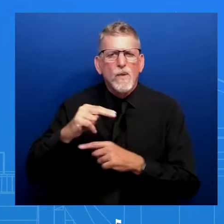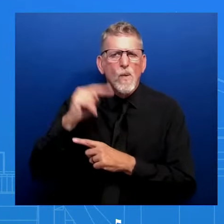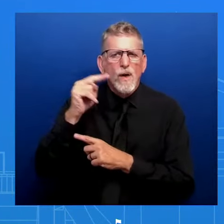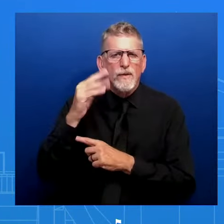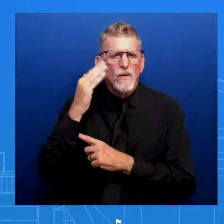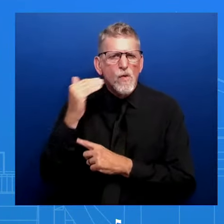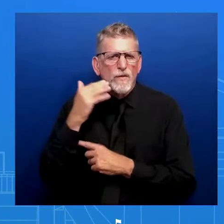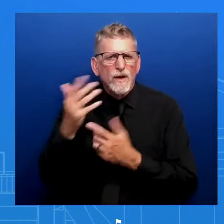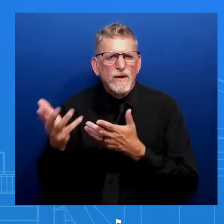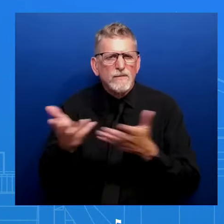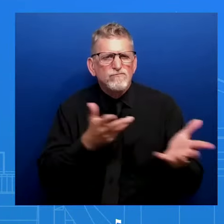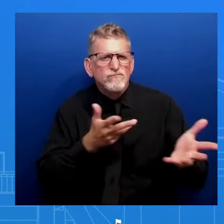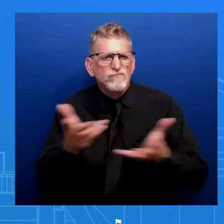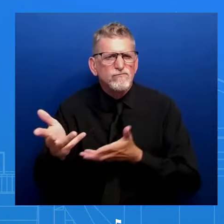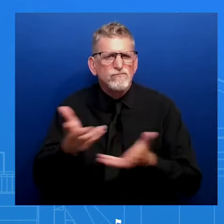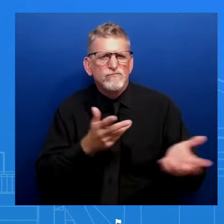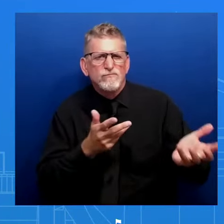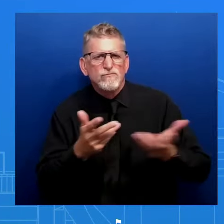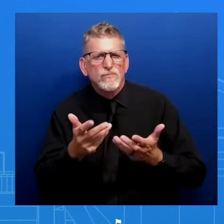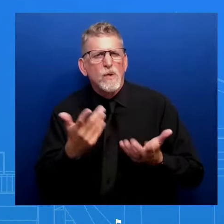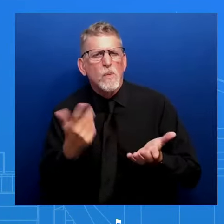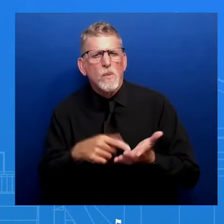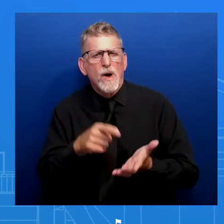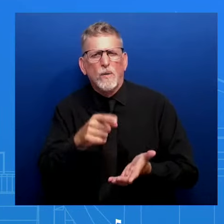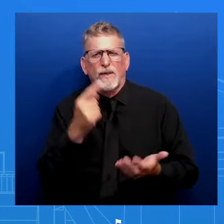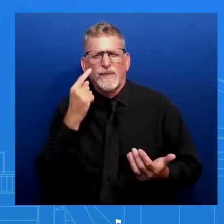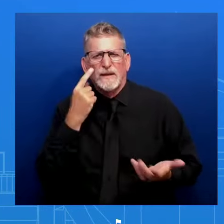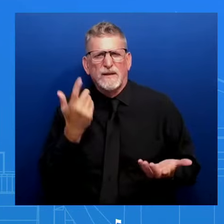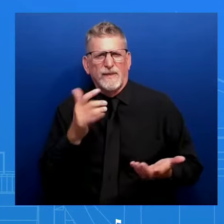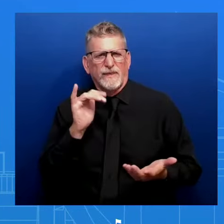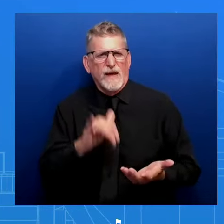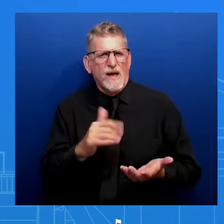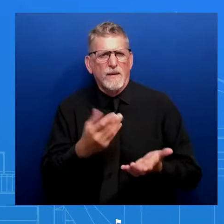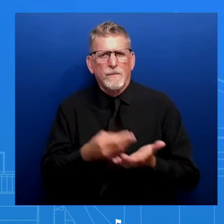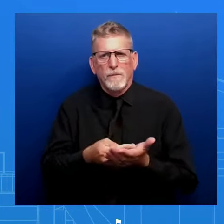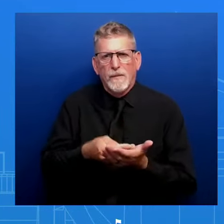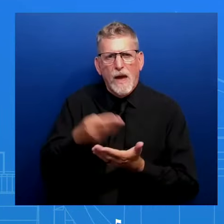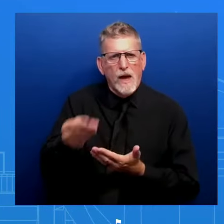with North Korea by Russian defense minister about this